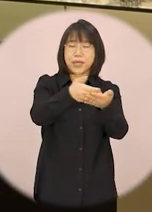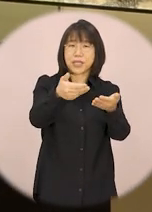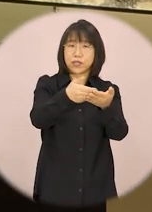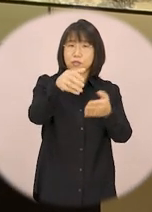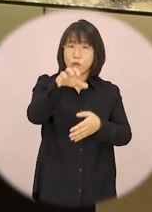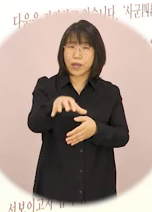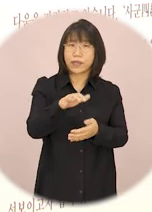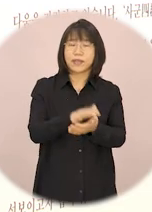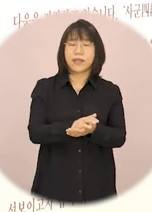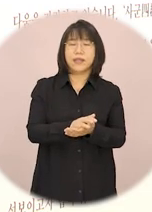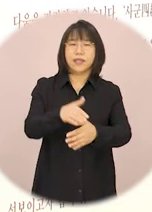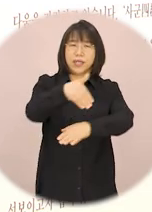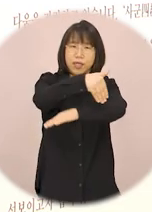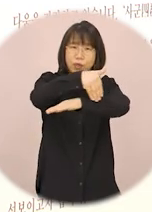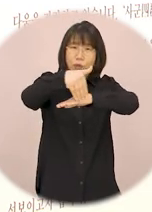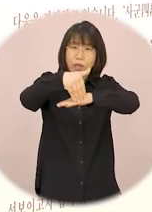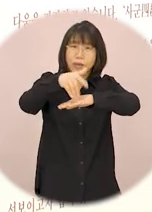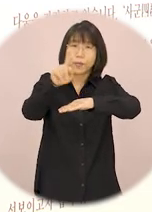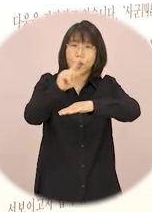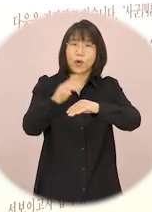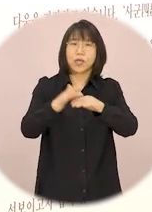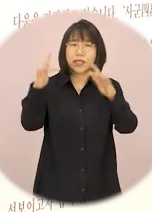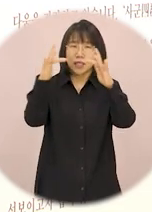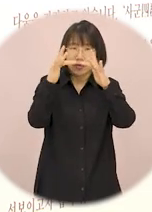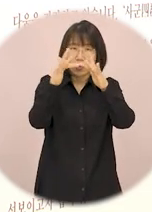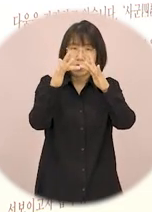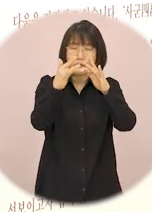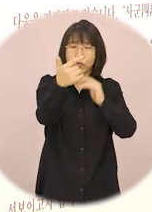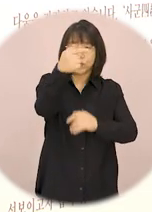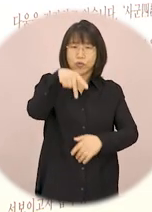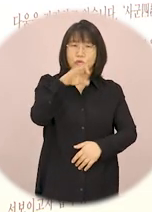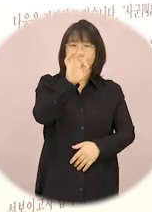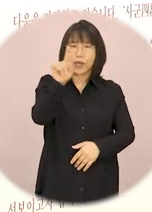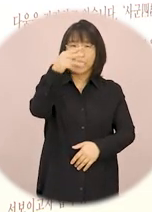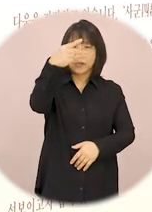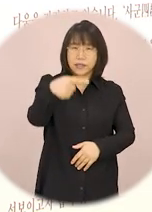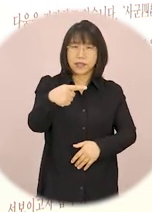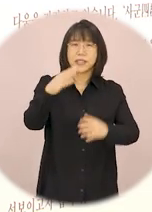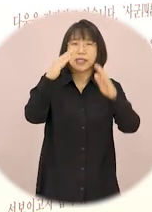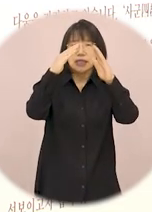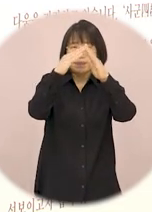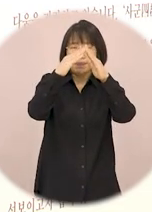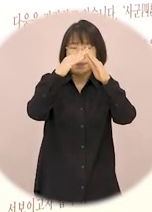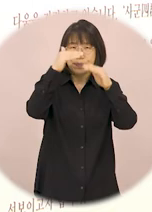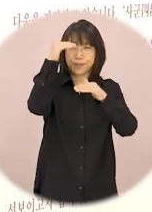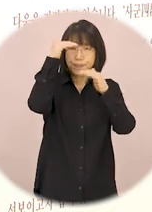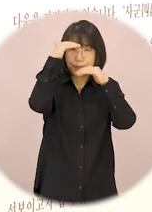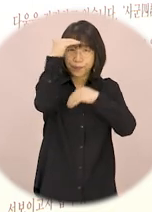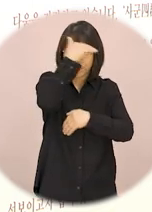Interview) Kim Yong-kwon, director of the Gyeomjae Jeongseon Museum. A total of eight "New Art Jipkok Exhibition" will be available through